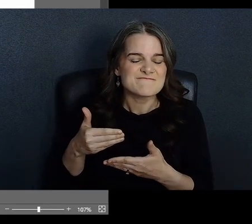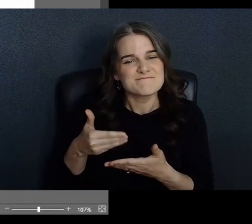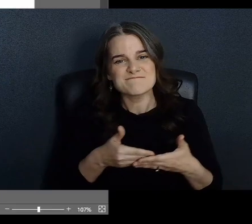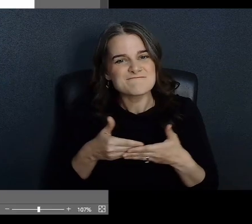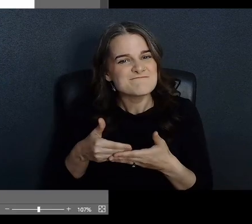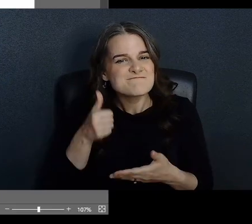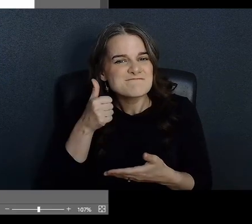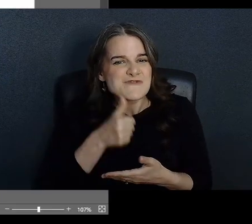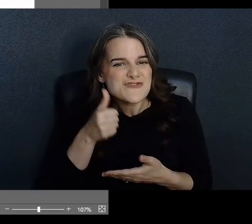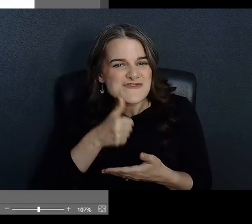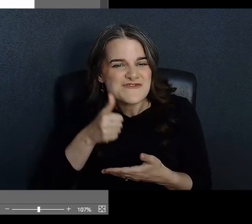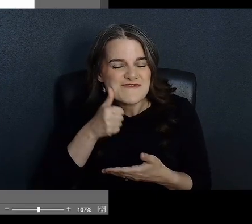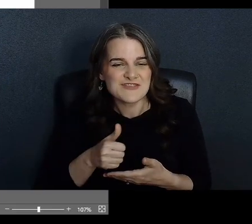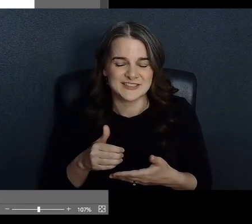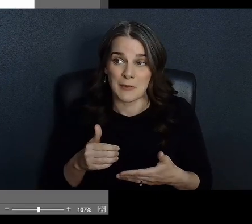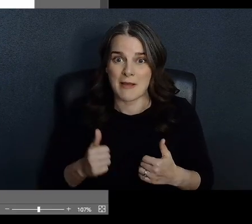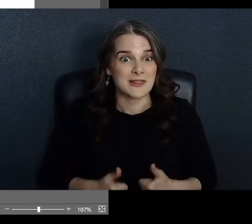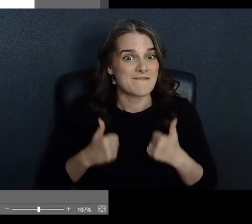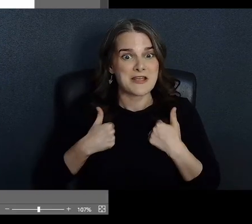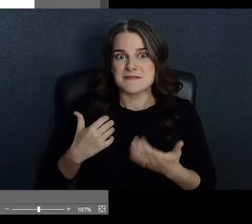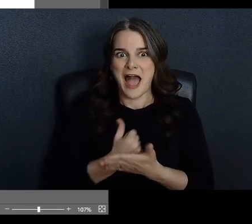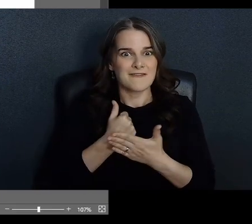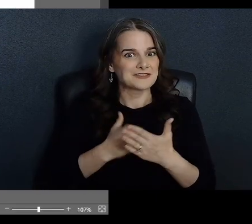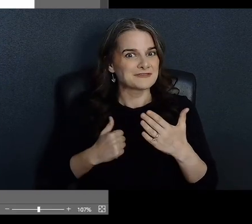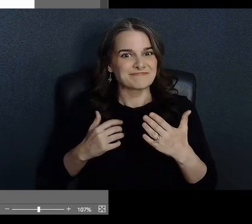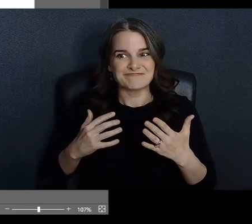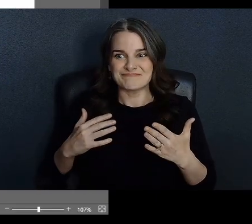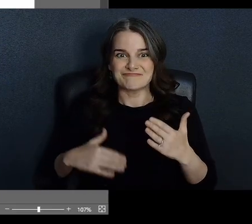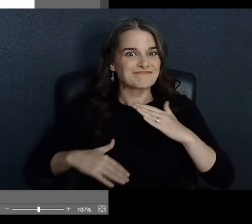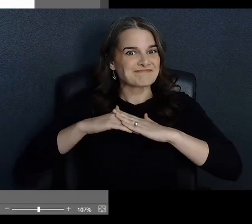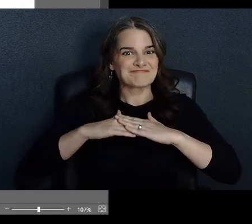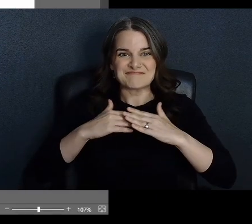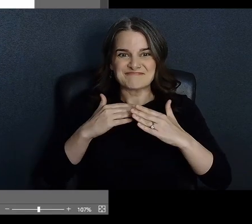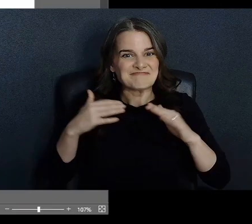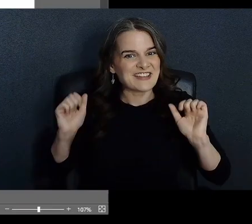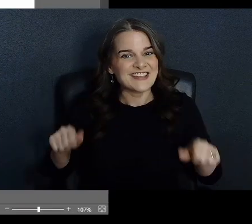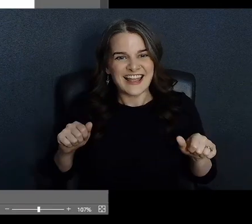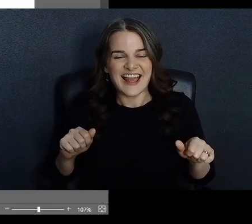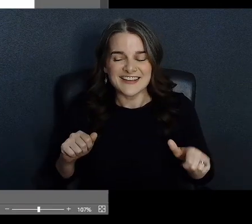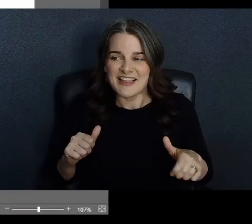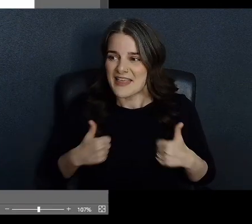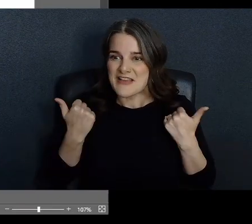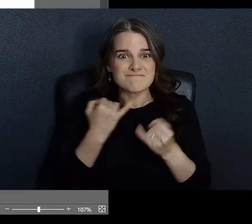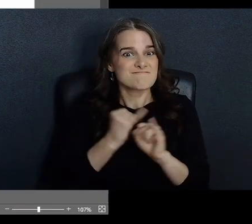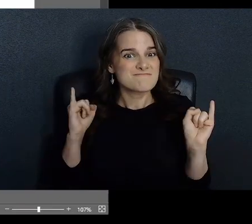I've been living, again, on my own without any assistance other than from my family's support.